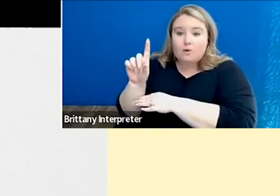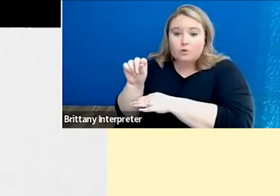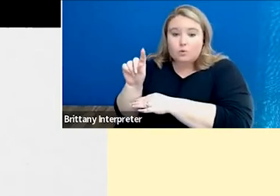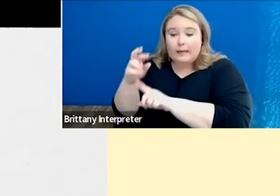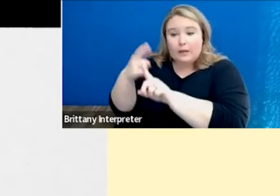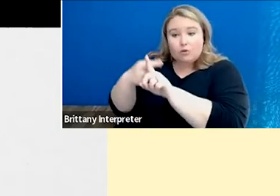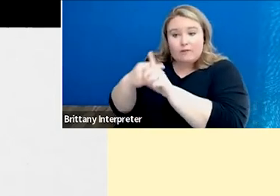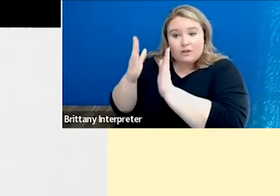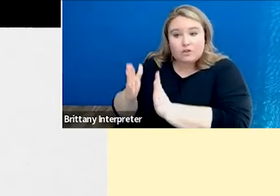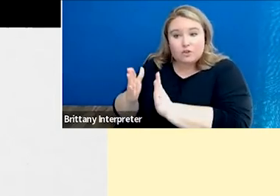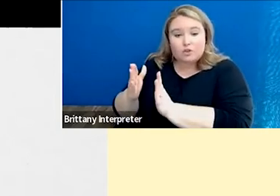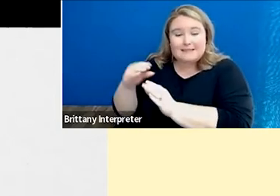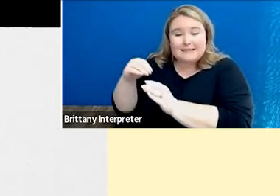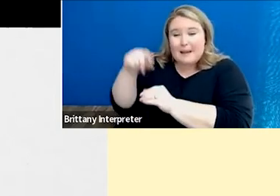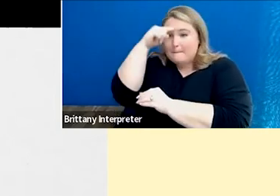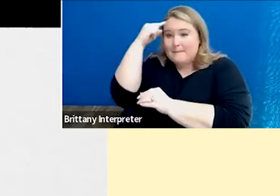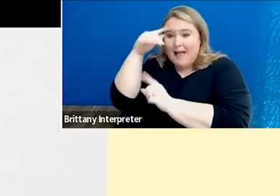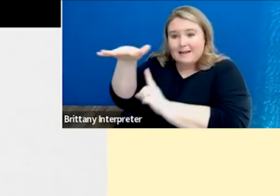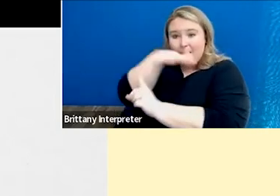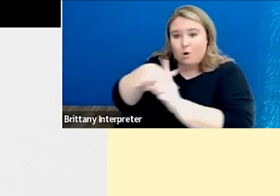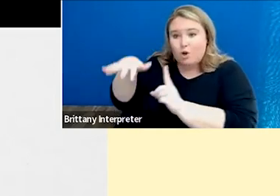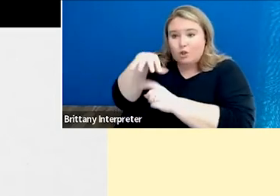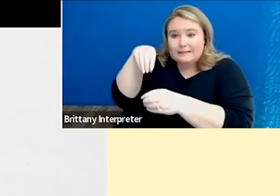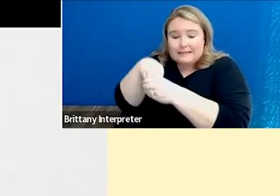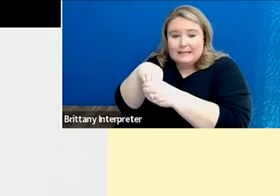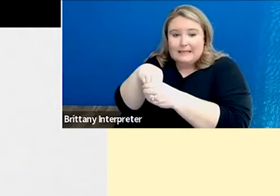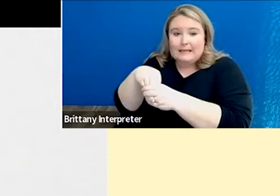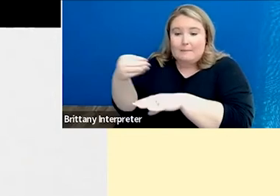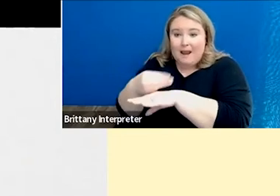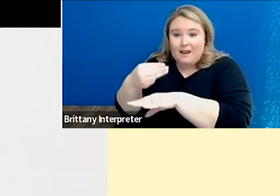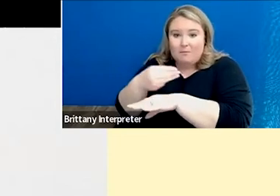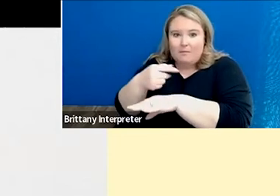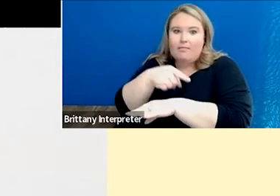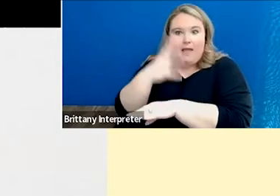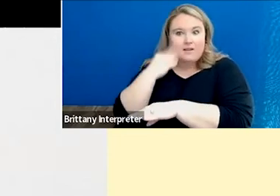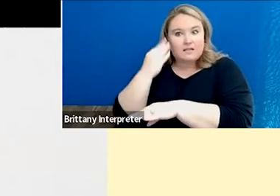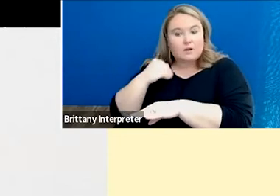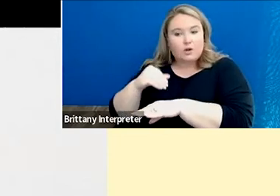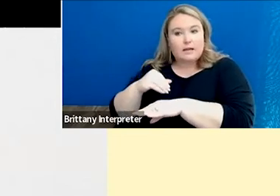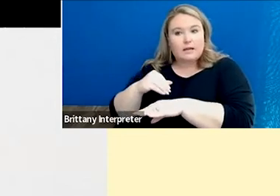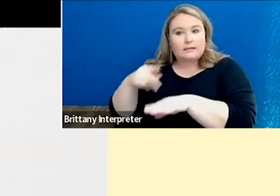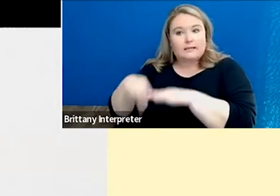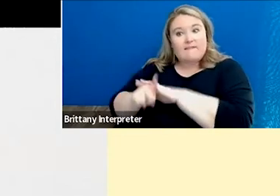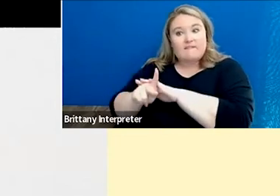in Miami-Dade County have faced an eviction during the pandemic and something else that we brought up,